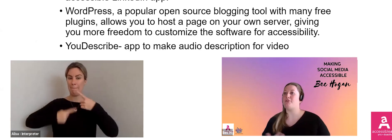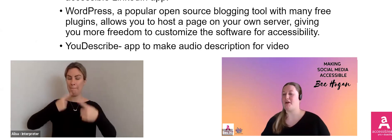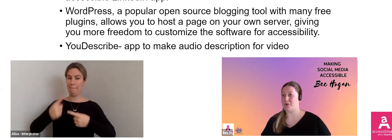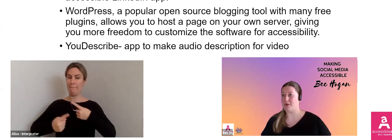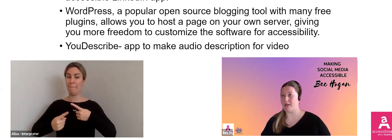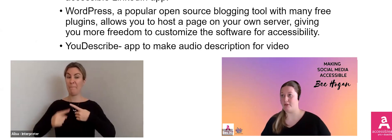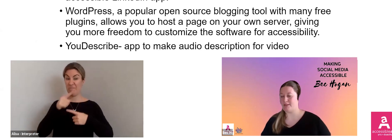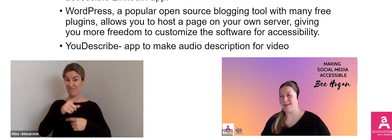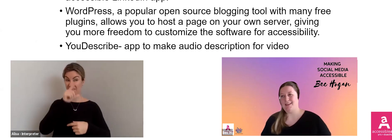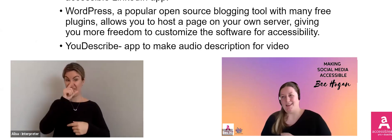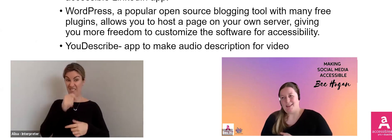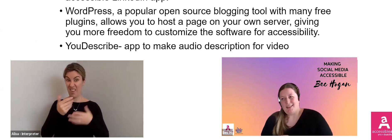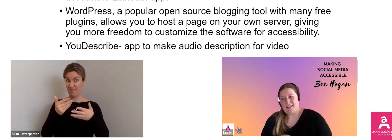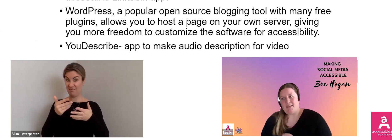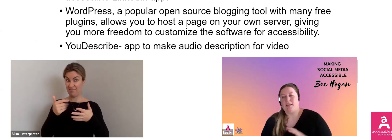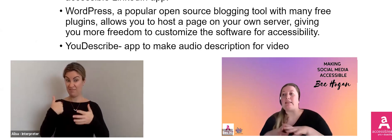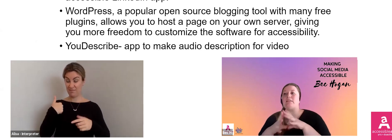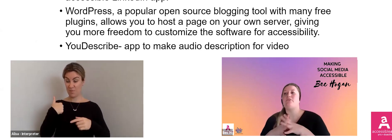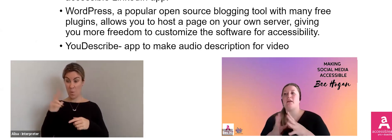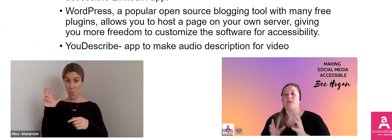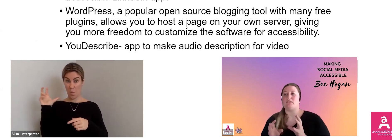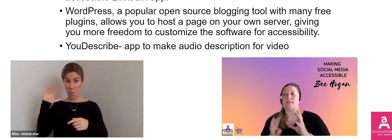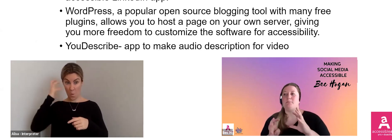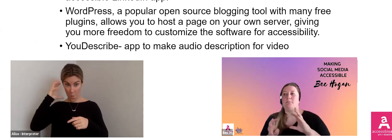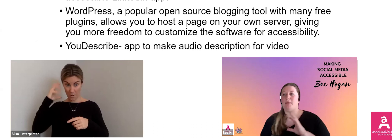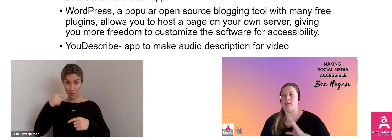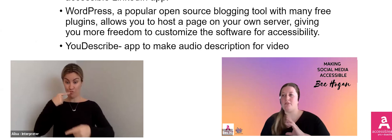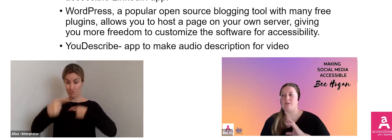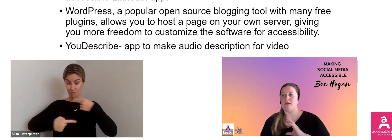describe your own videos. It is in a beta phase.